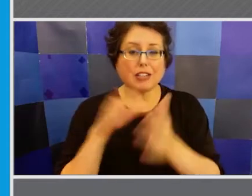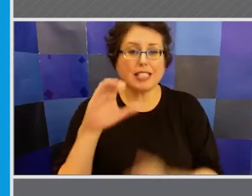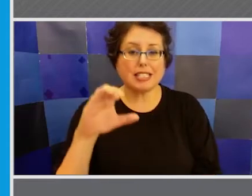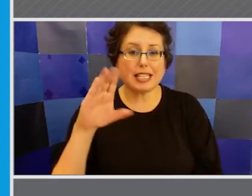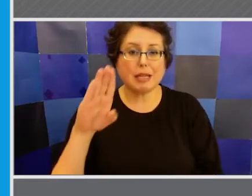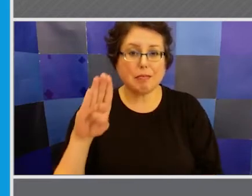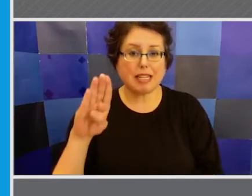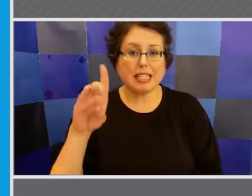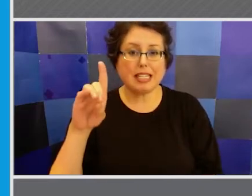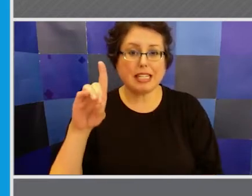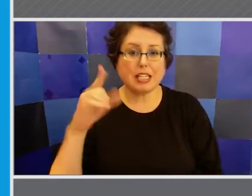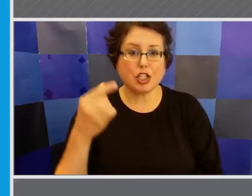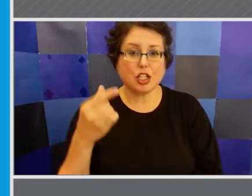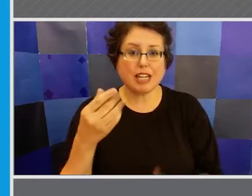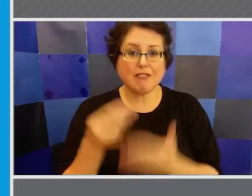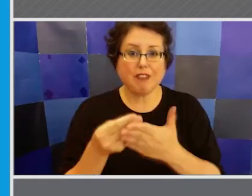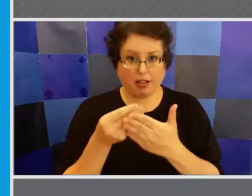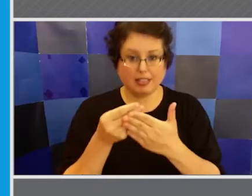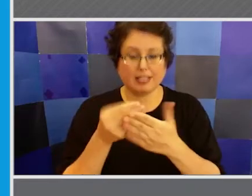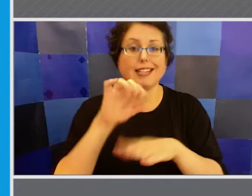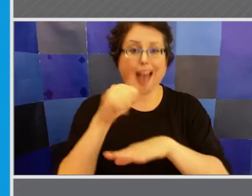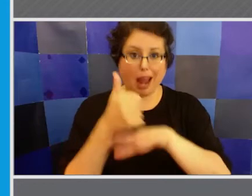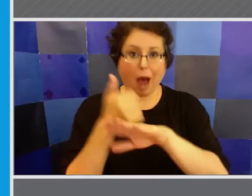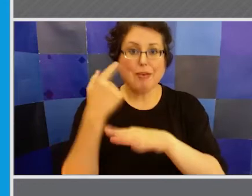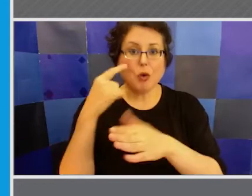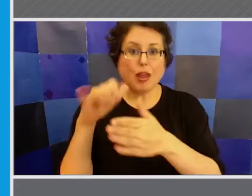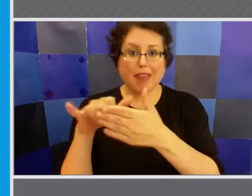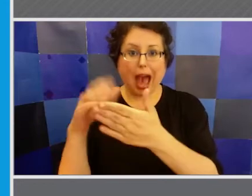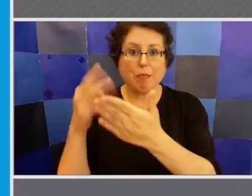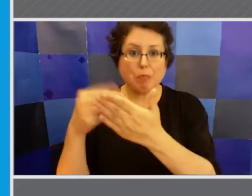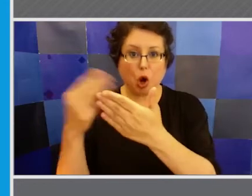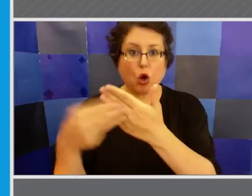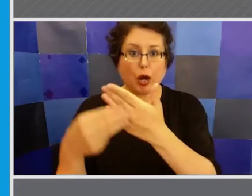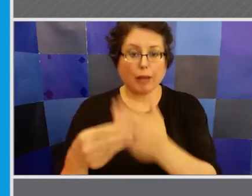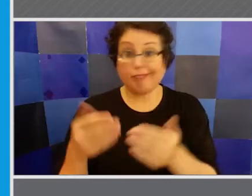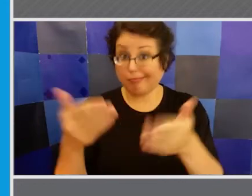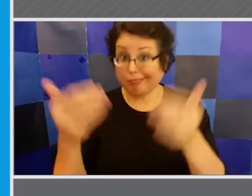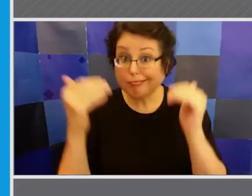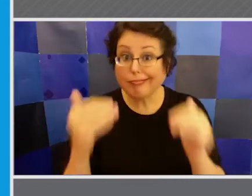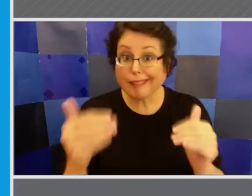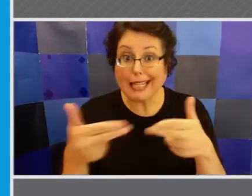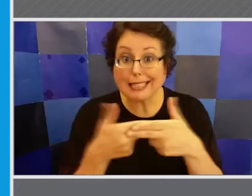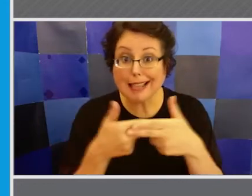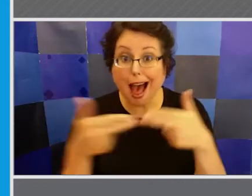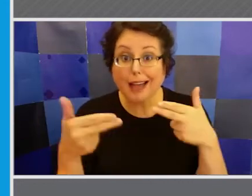Set aside for that particular program.